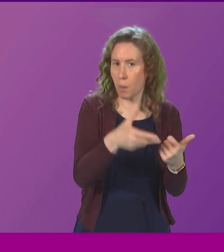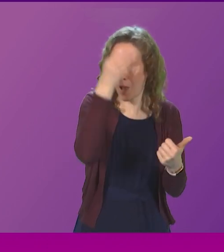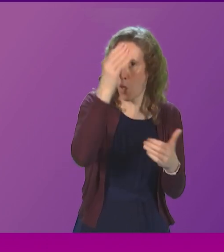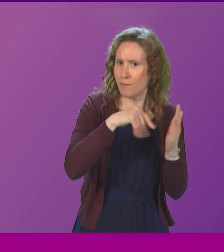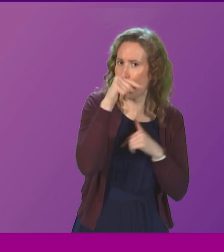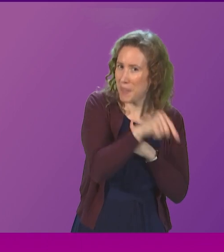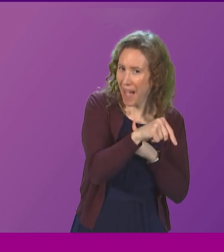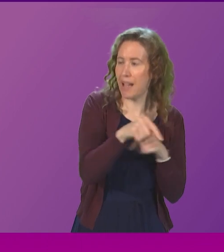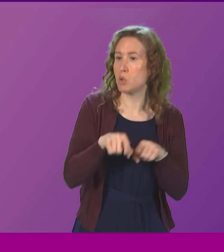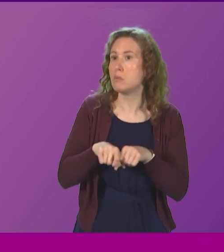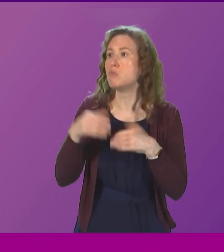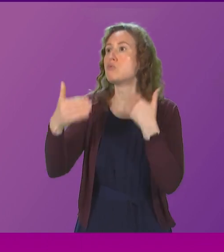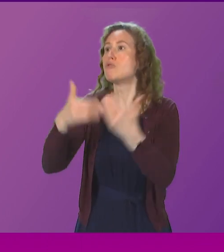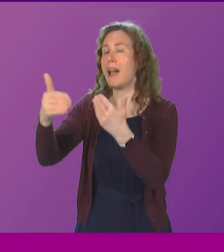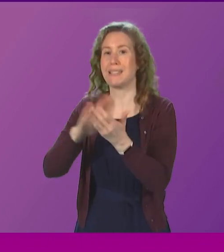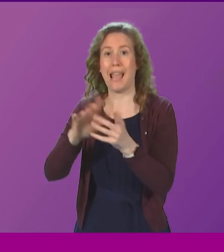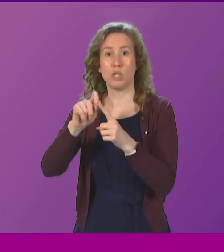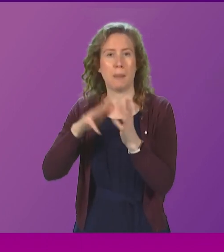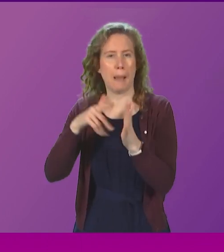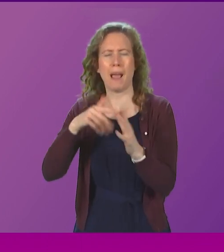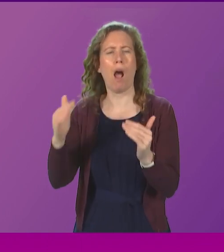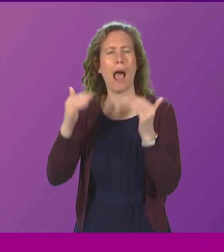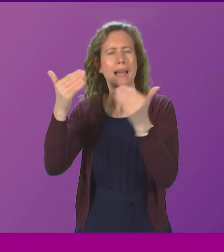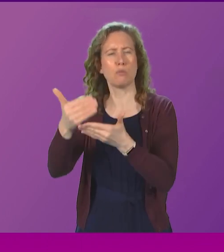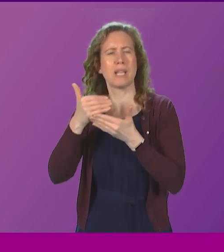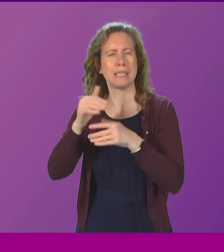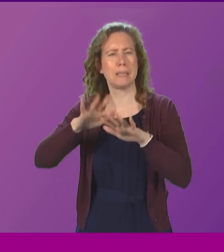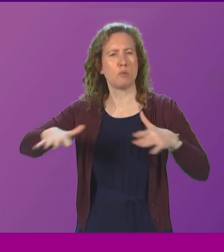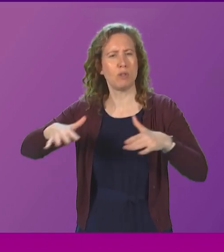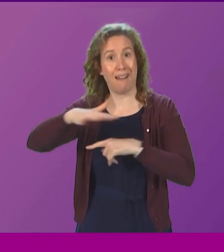progressing HPMAs elsewhere? I absolutely agree with Ross Greer.